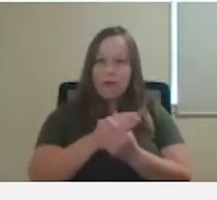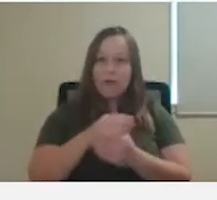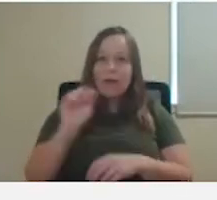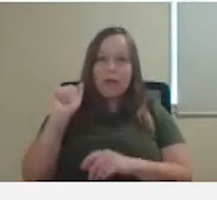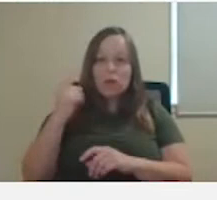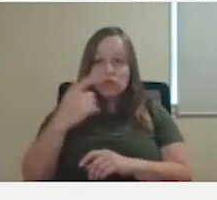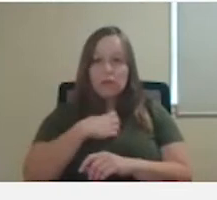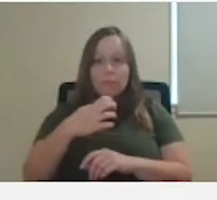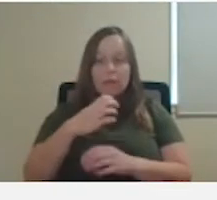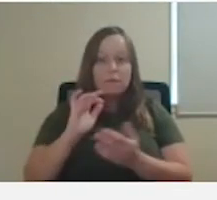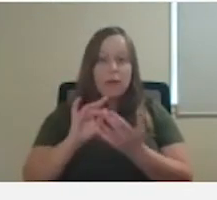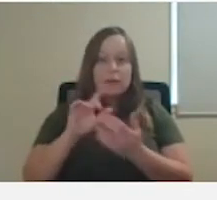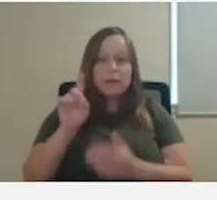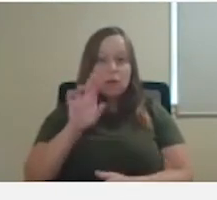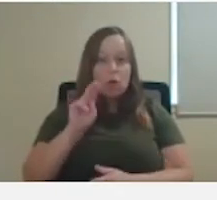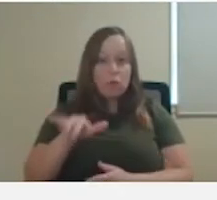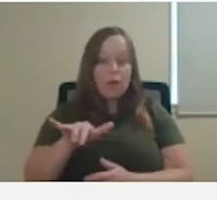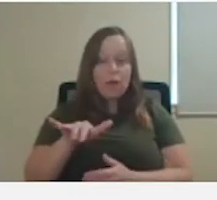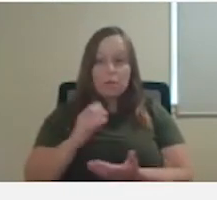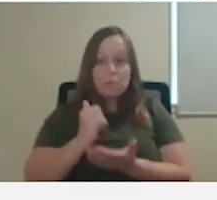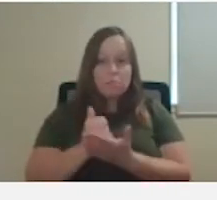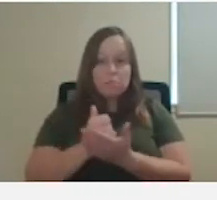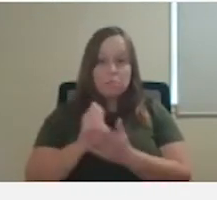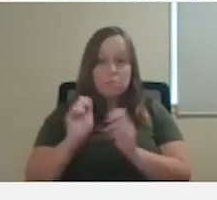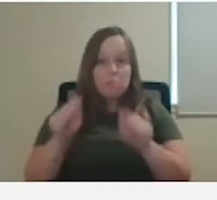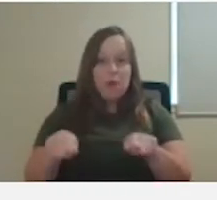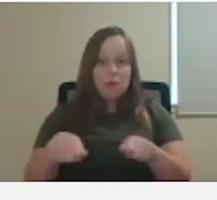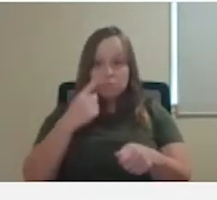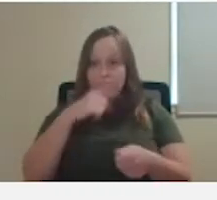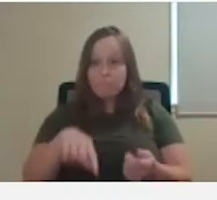you can contact Your NY. And we're happy to help you out with that.